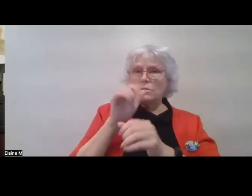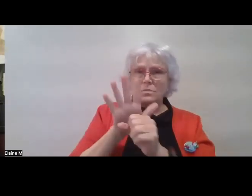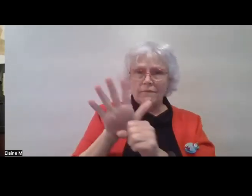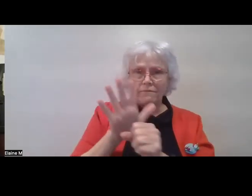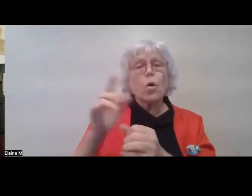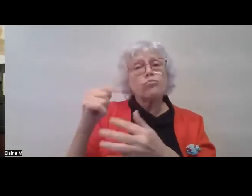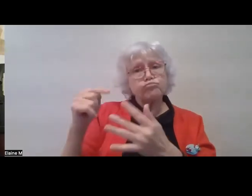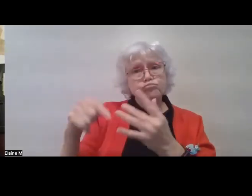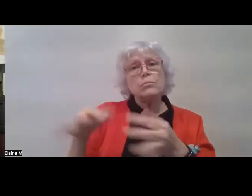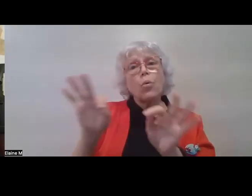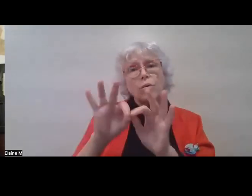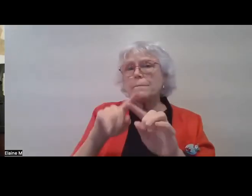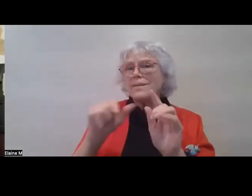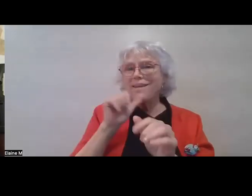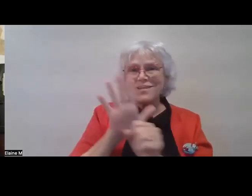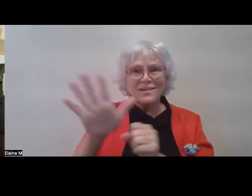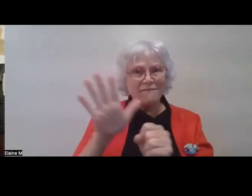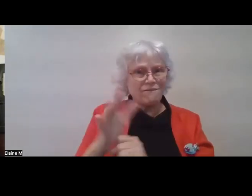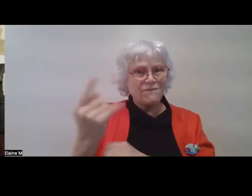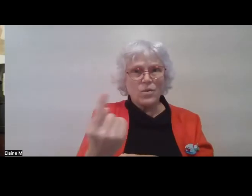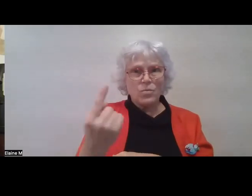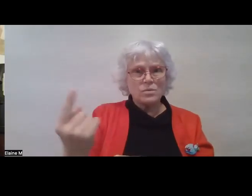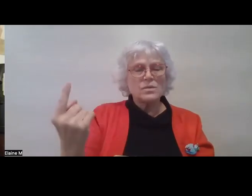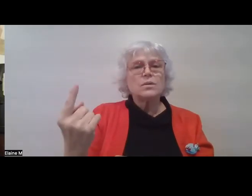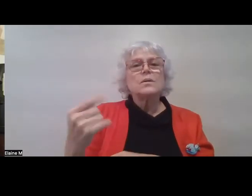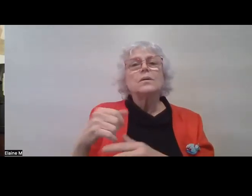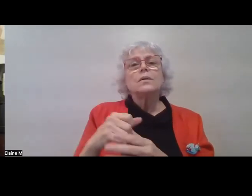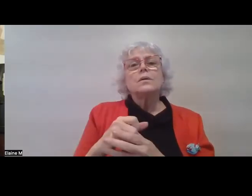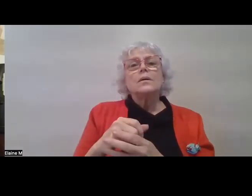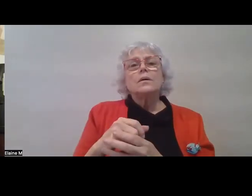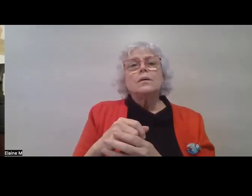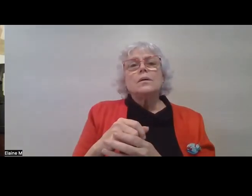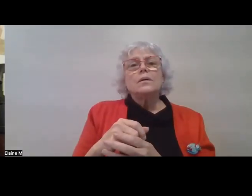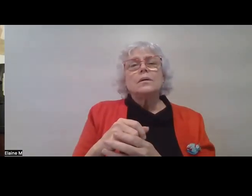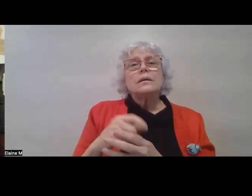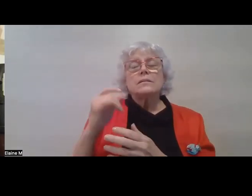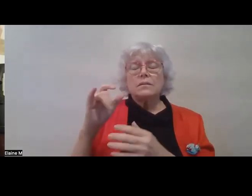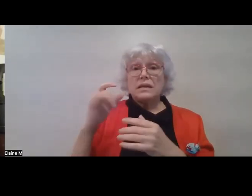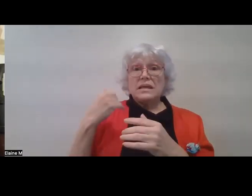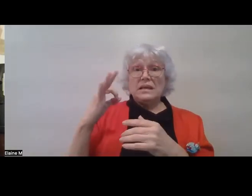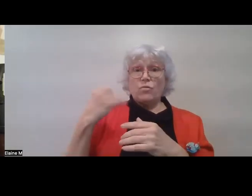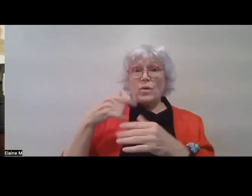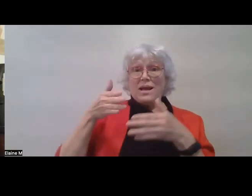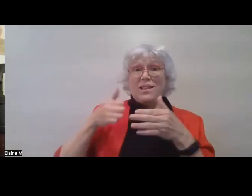they are not enough on their own. The days of us allowing those with the most power to run